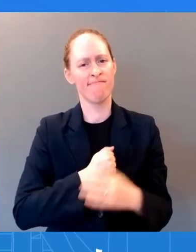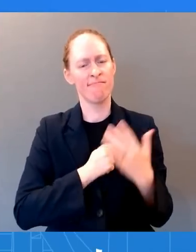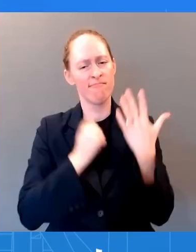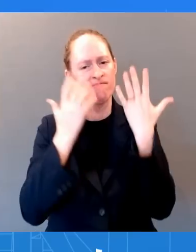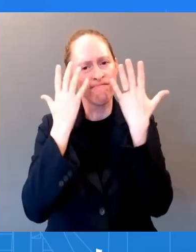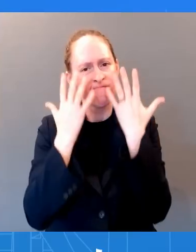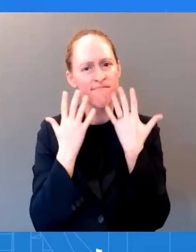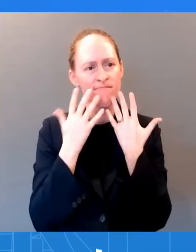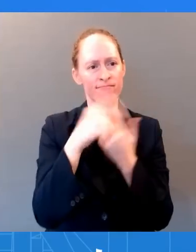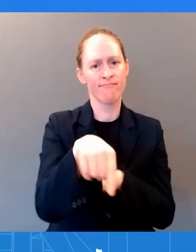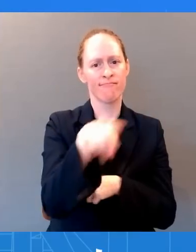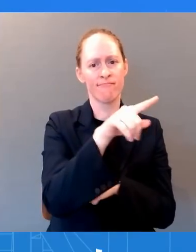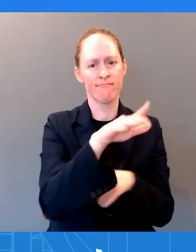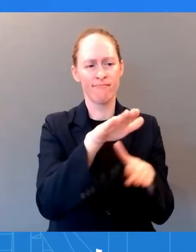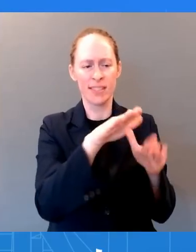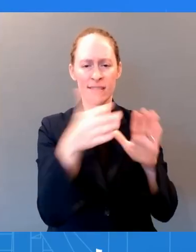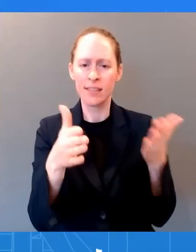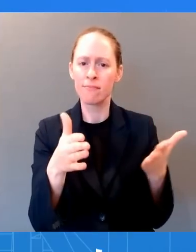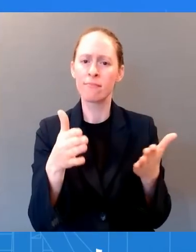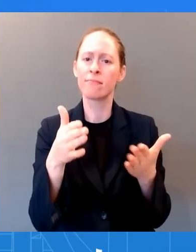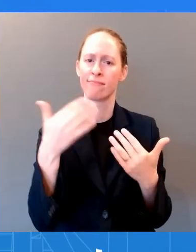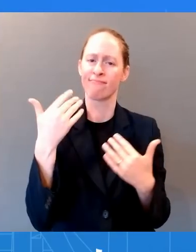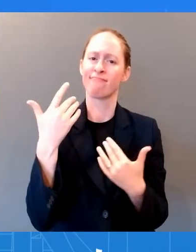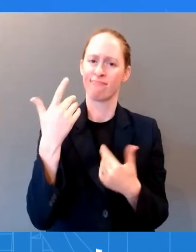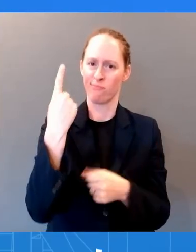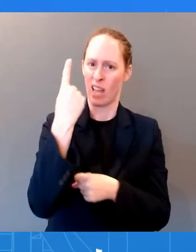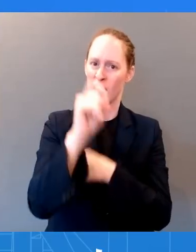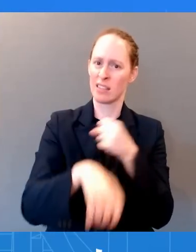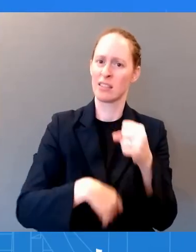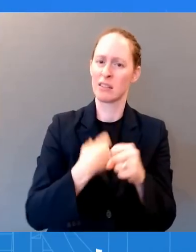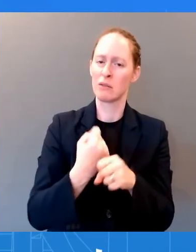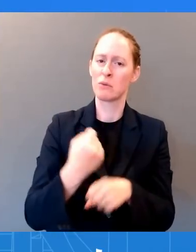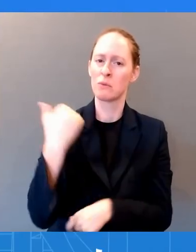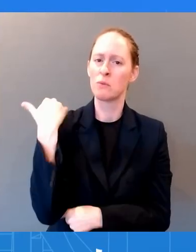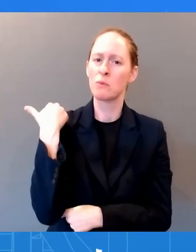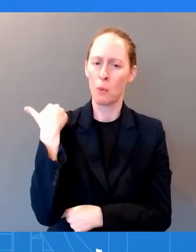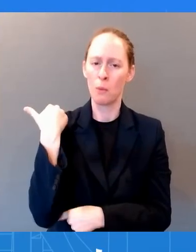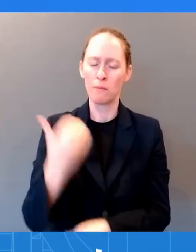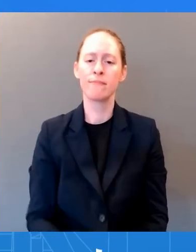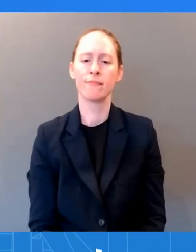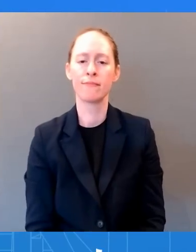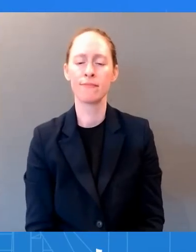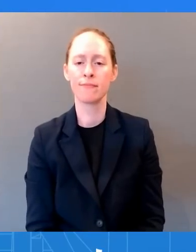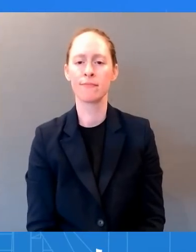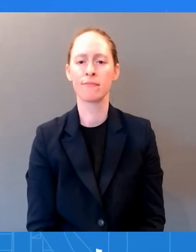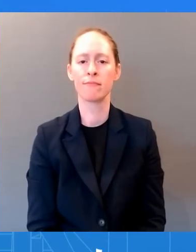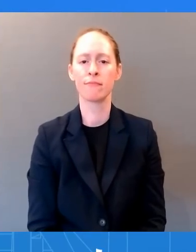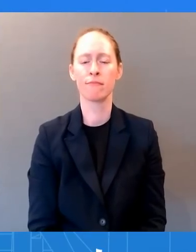And as he said in that statement just this past Friday, he feels strongly that we owe their families support